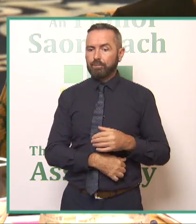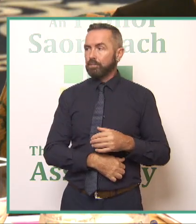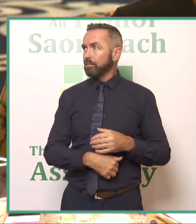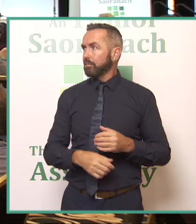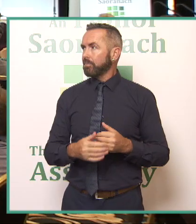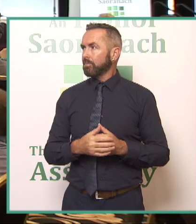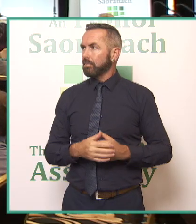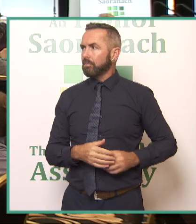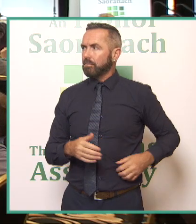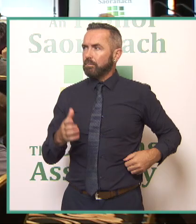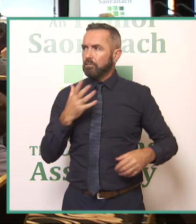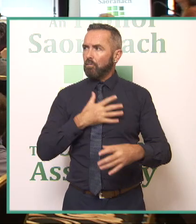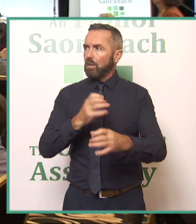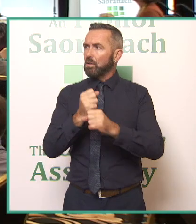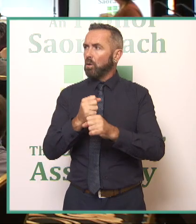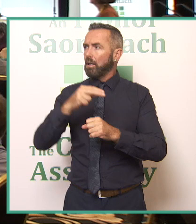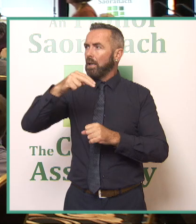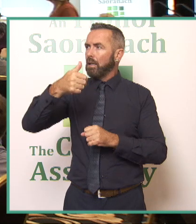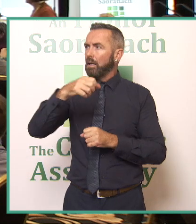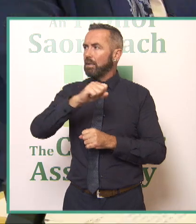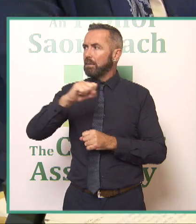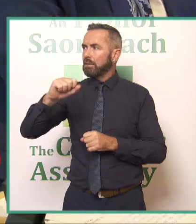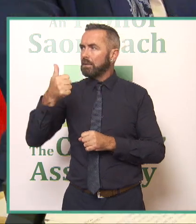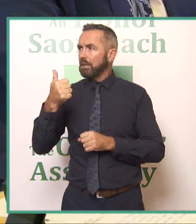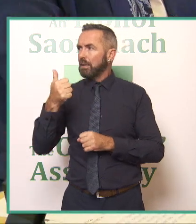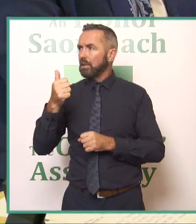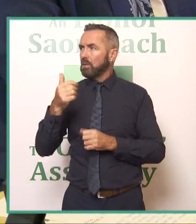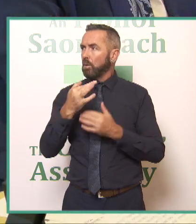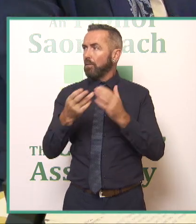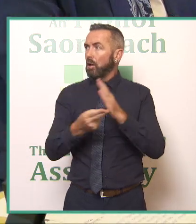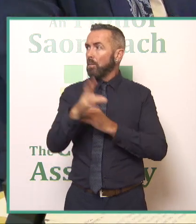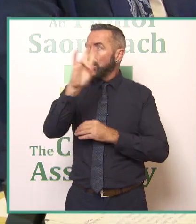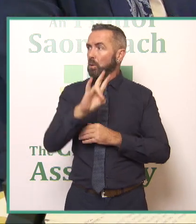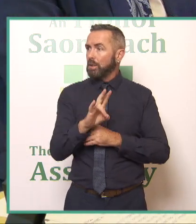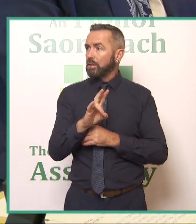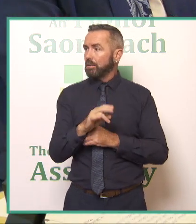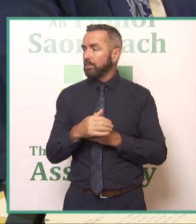hold on a second now I'll let NASA follow up on that maybe stupid but I just don't understand